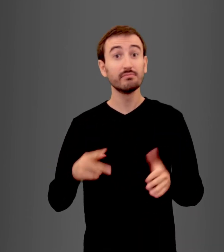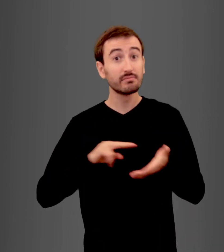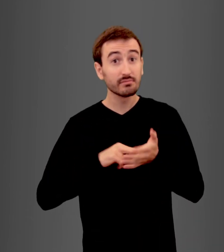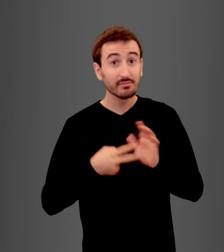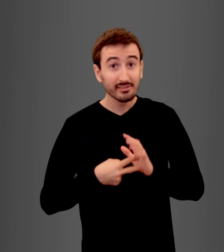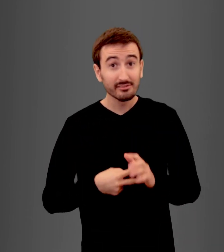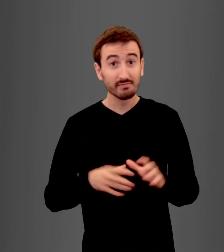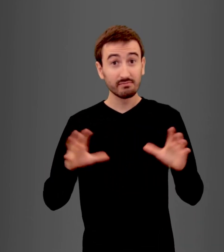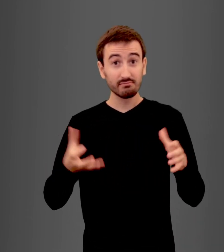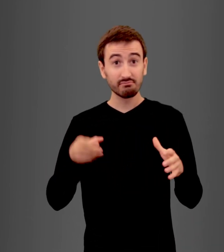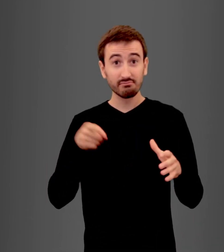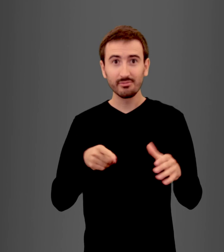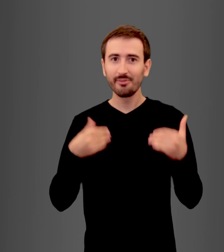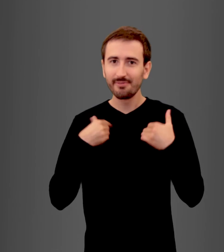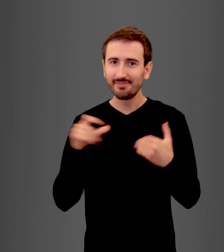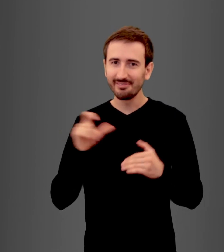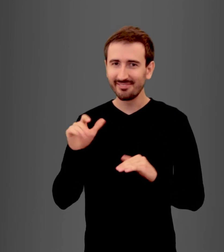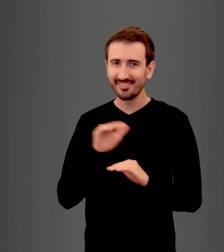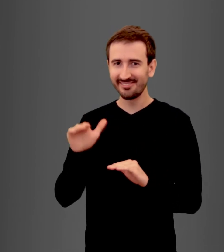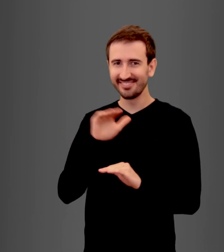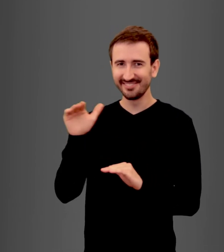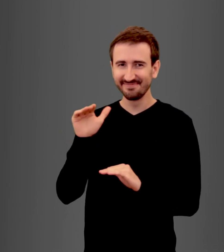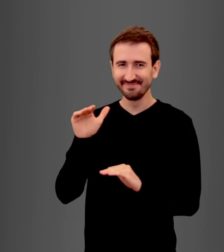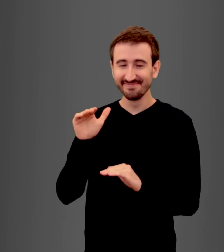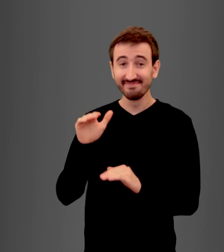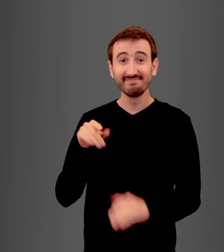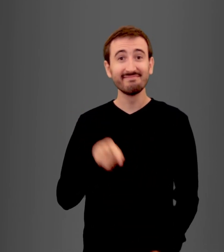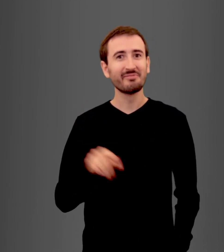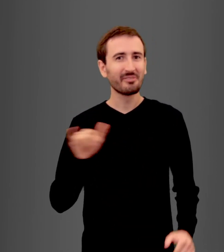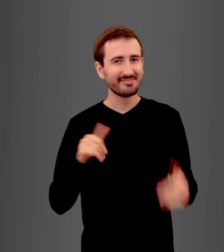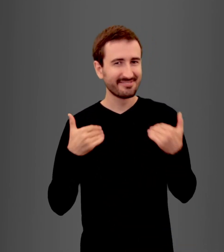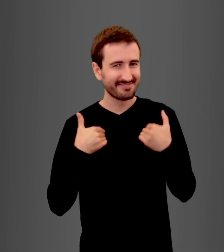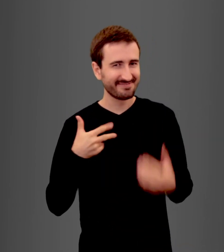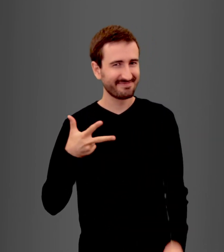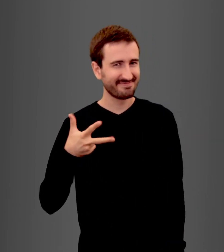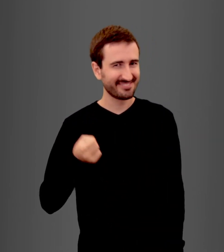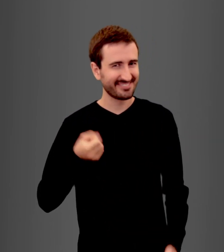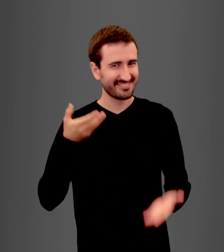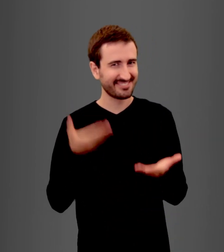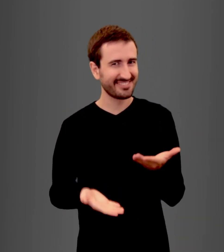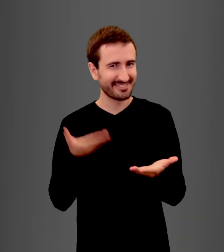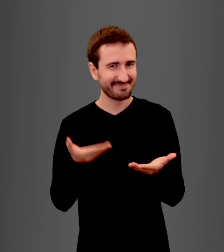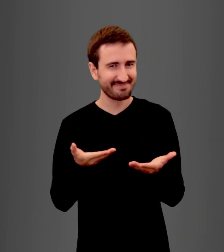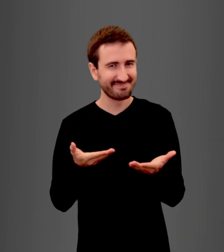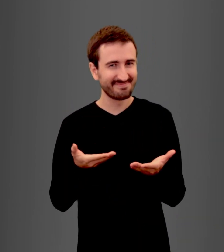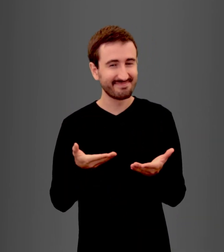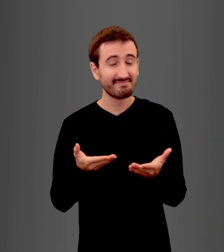Accordingly, this system possesses energy levels as well as a spin state.